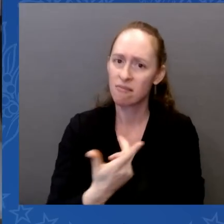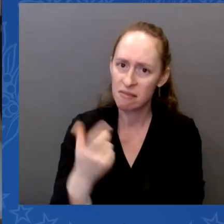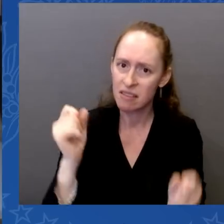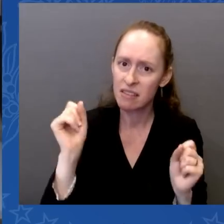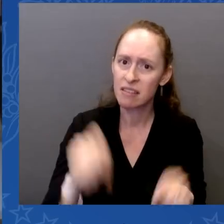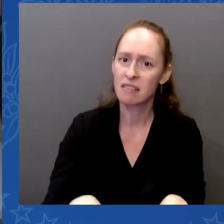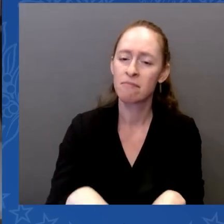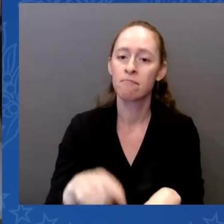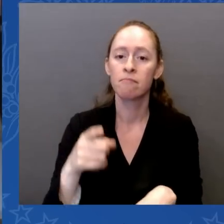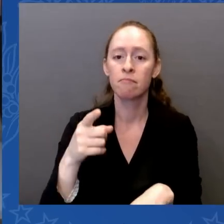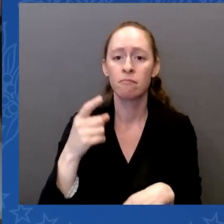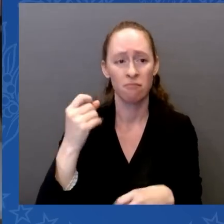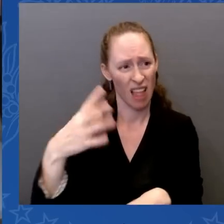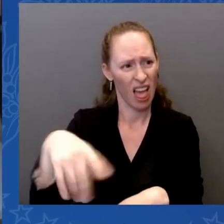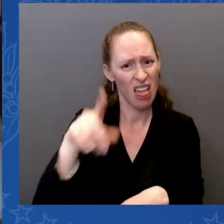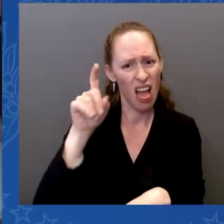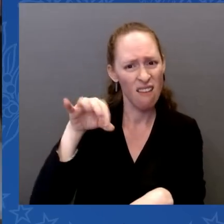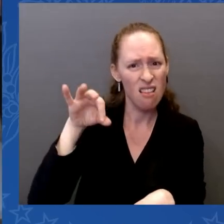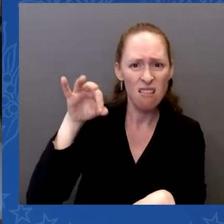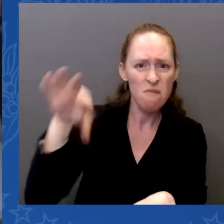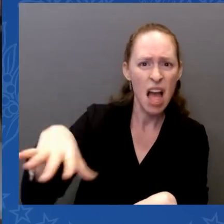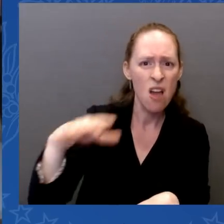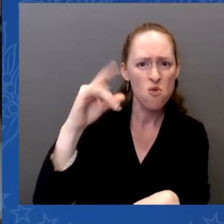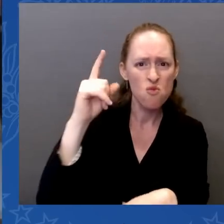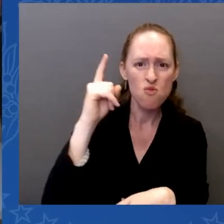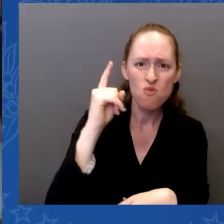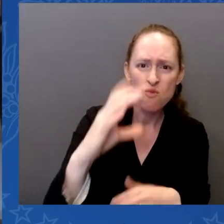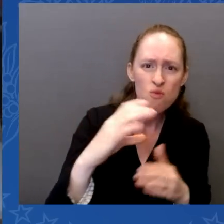Well, do you have any wonder how many seniors skipped that shot?